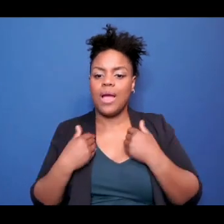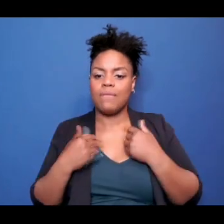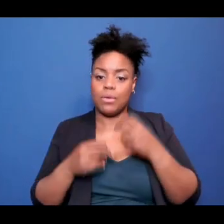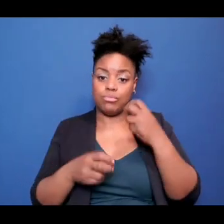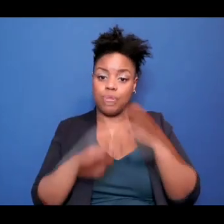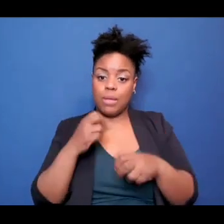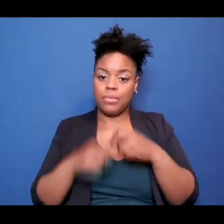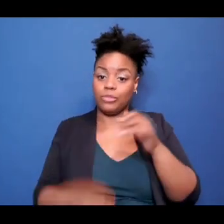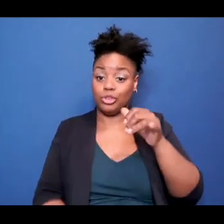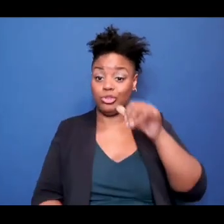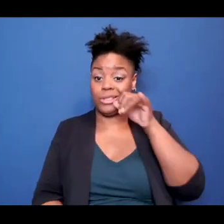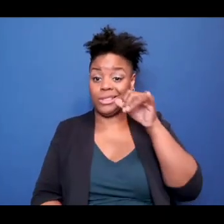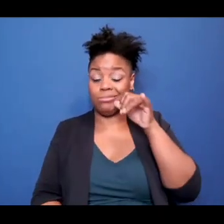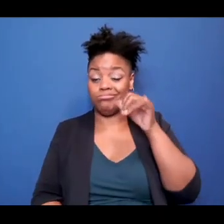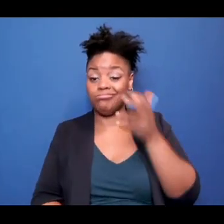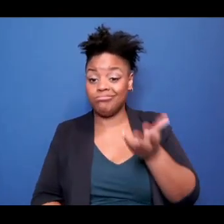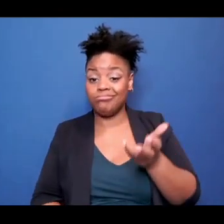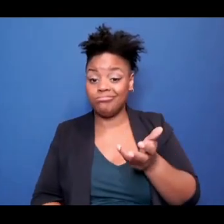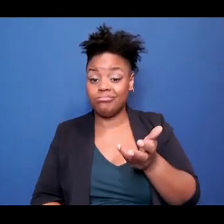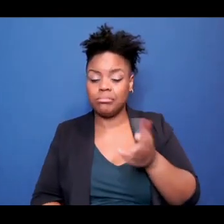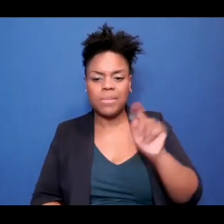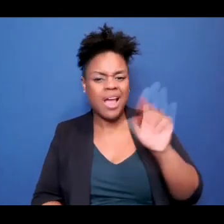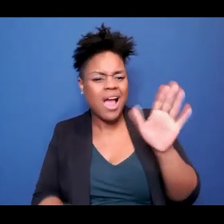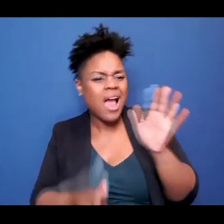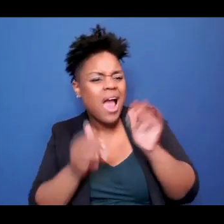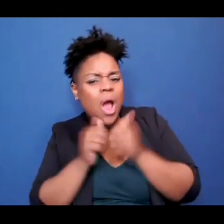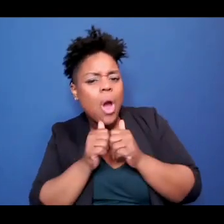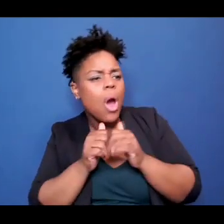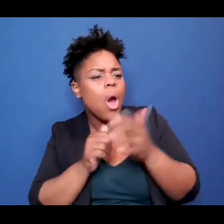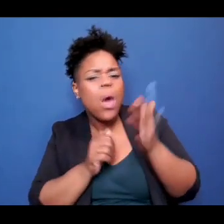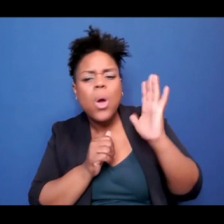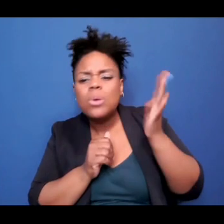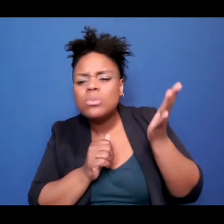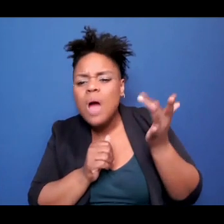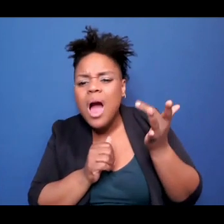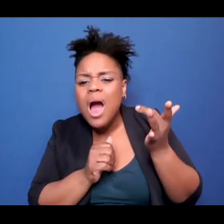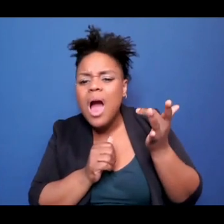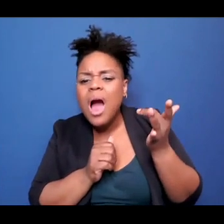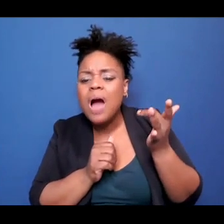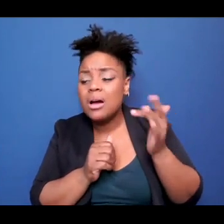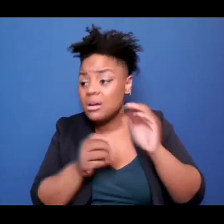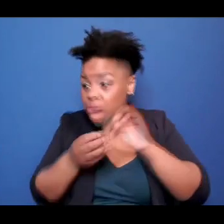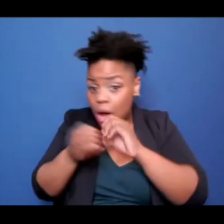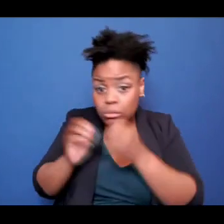HAVING A PROBLEM DRINKING BUT THE MECHANISM FOR THAT IS UNCLEAR.